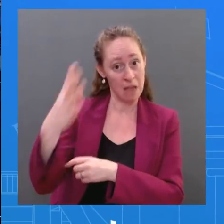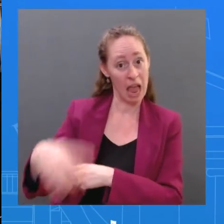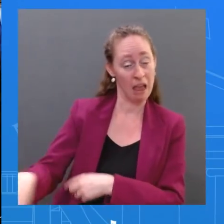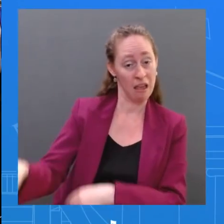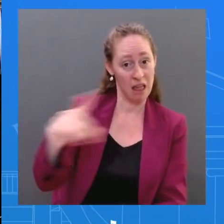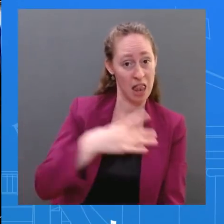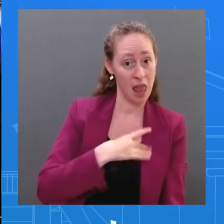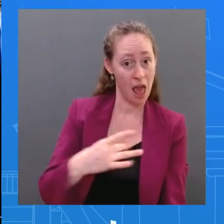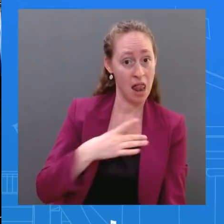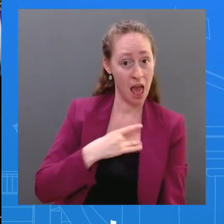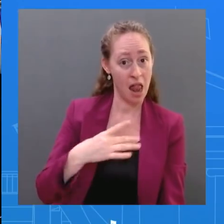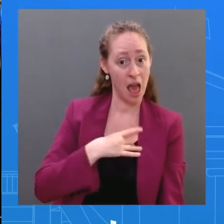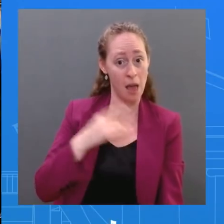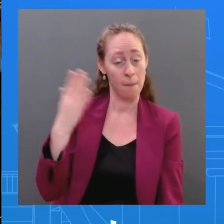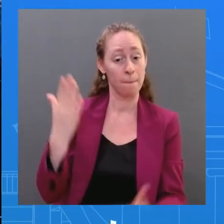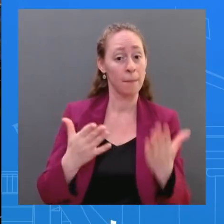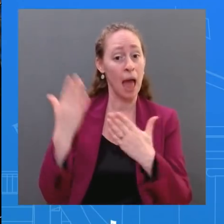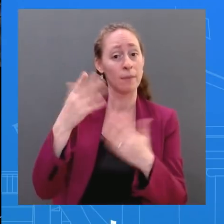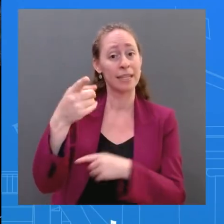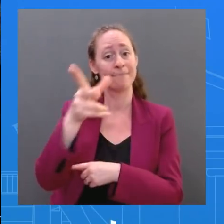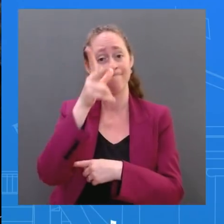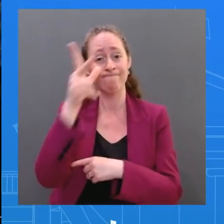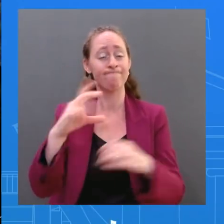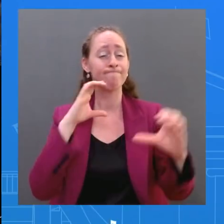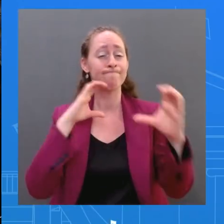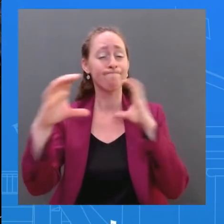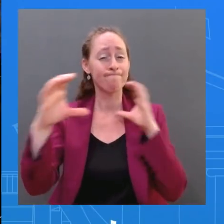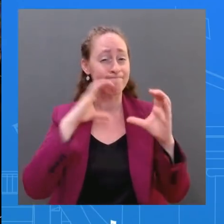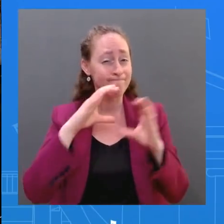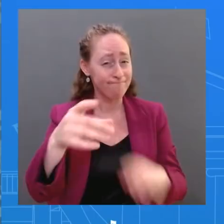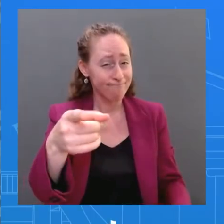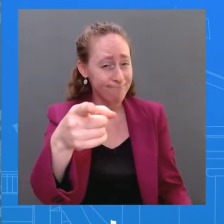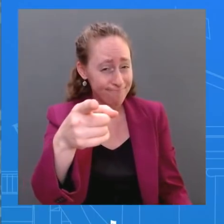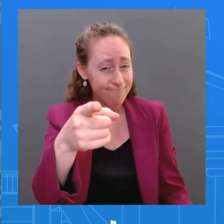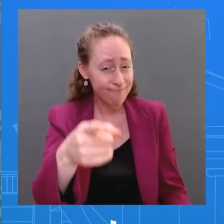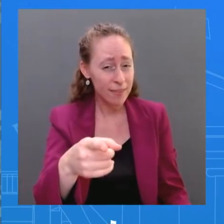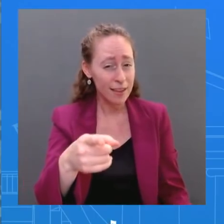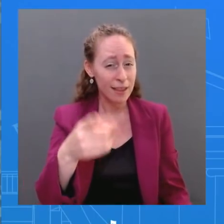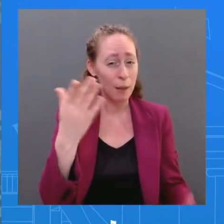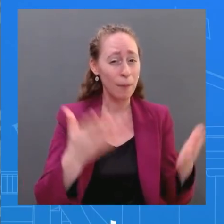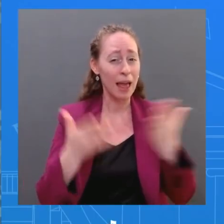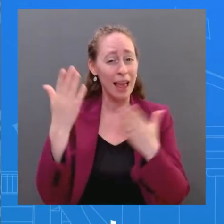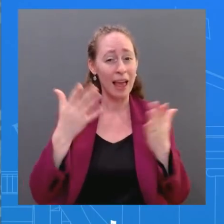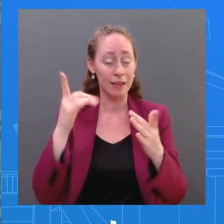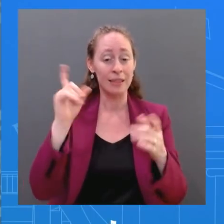and is that why the Communications Director is leaving? Ms. Jean-Pierre: Oh, that's where you were going with this question.